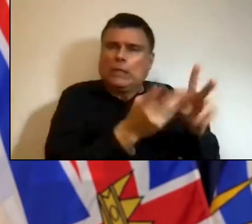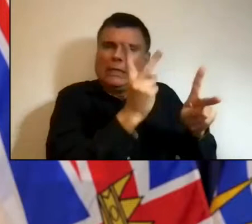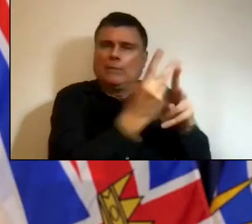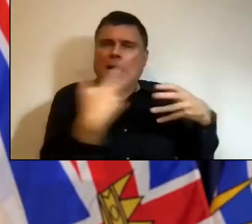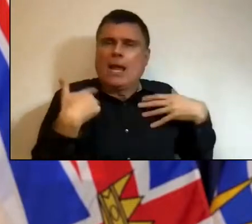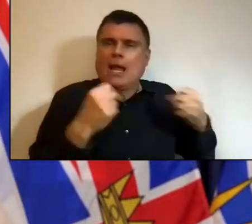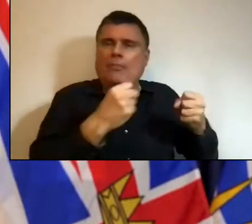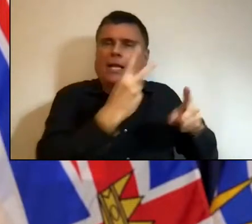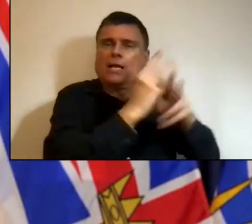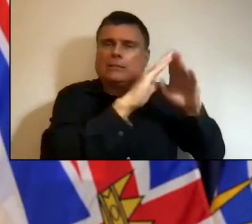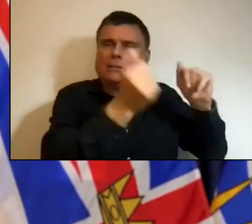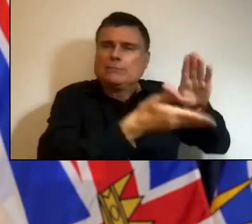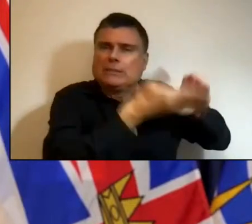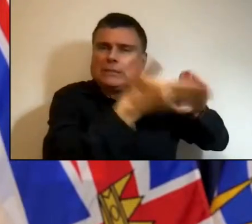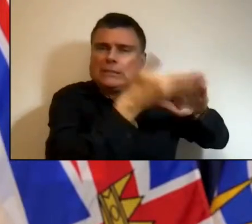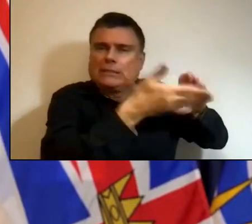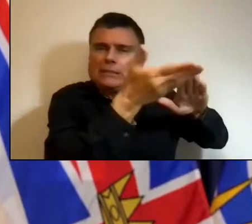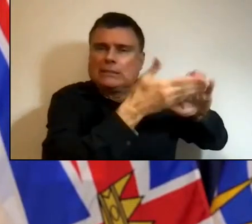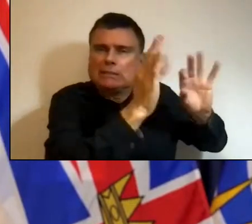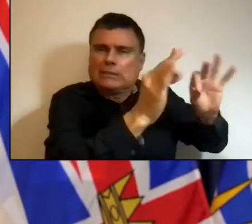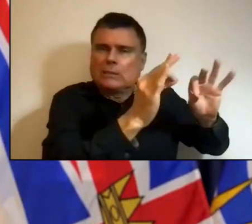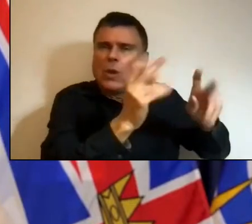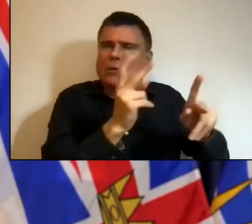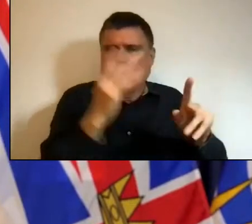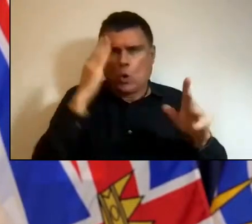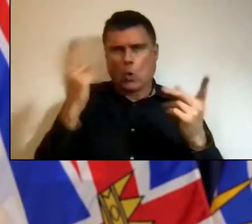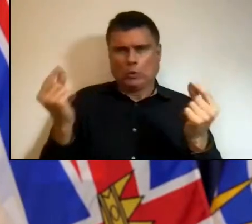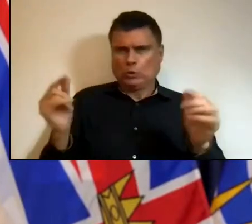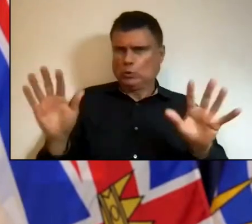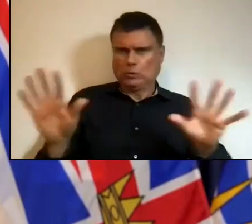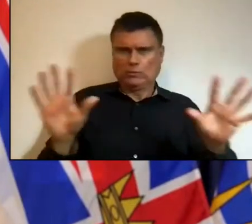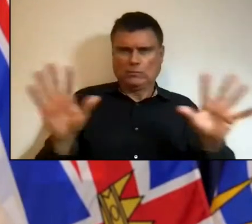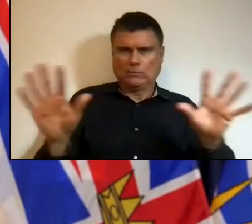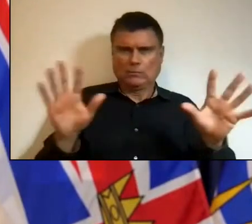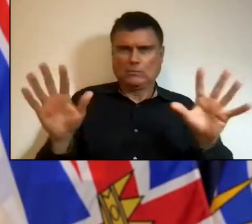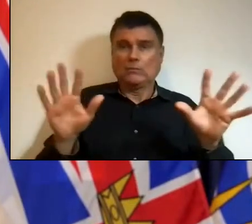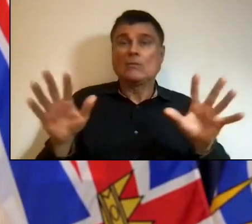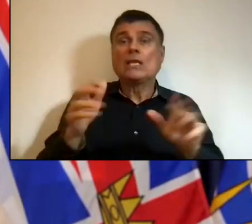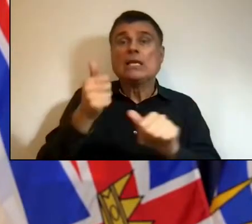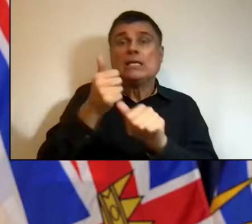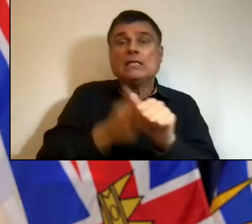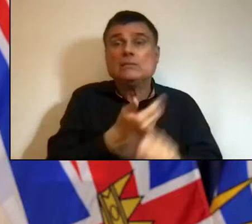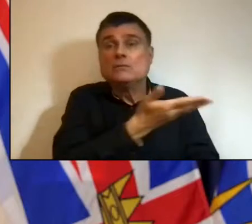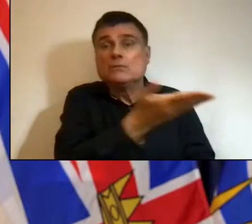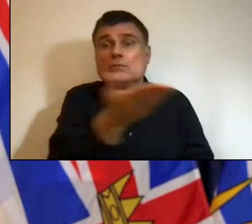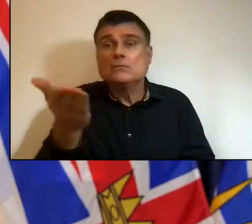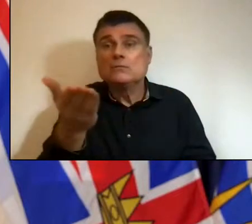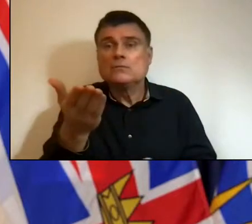All of us can do. Is to limit the risk for ourselves and for